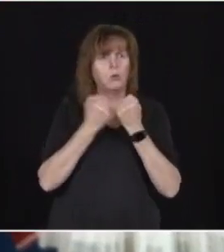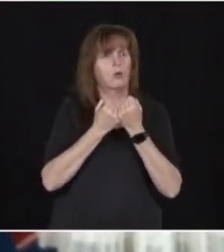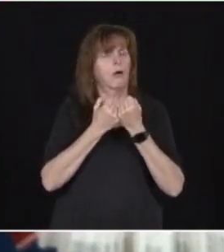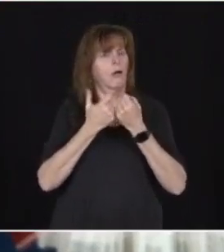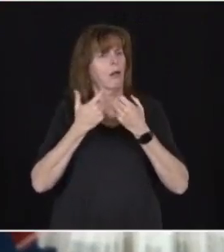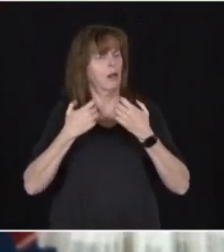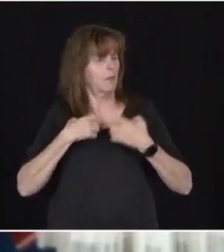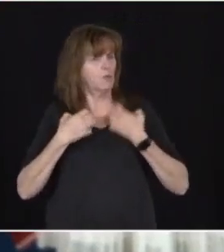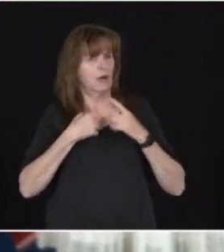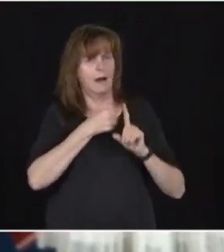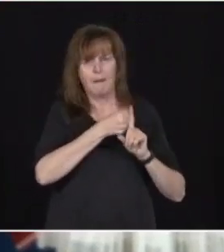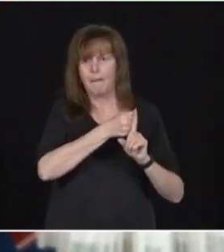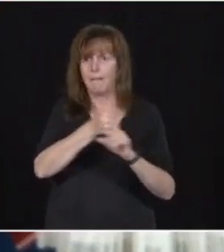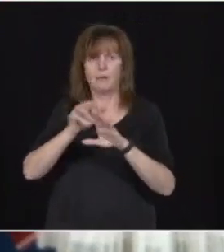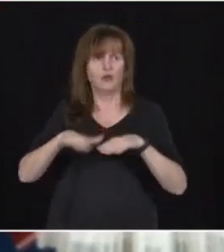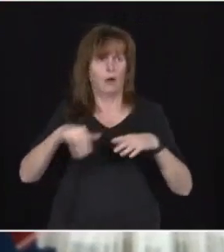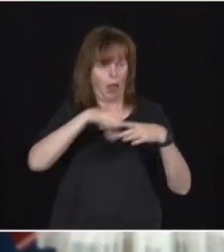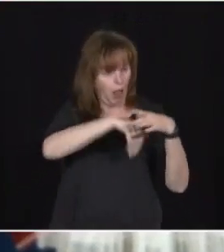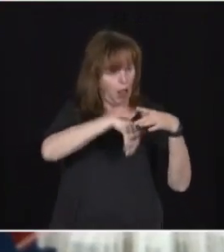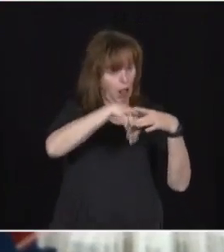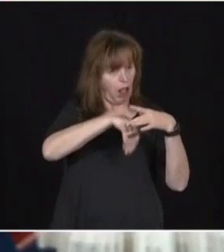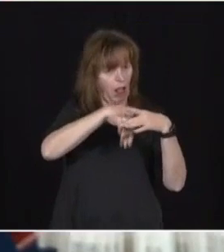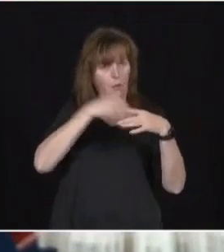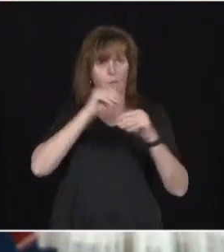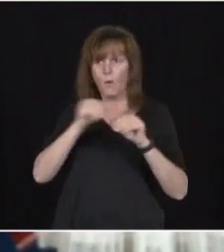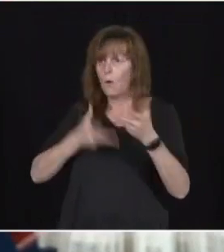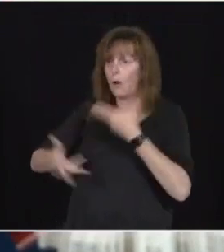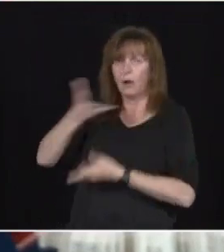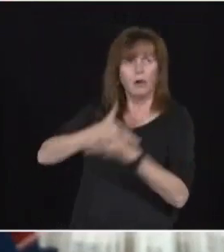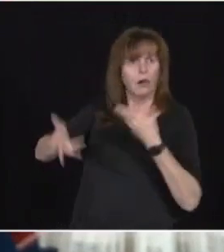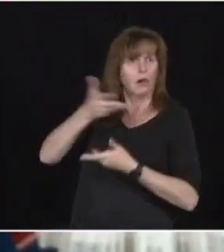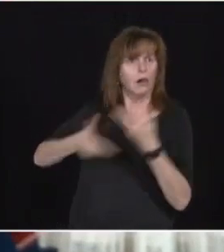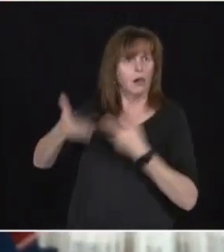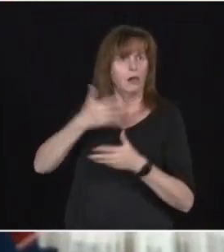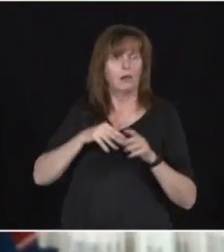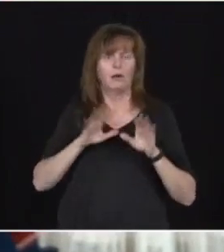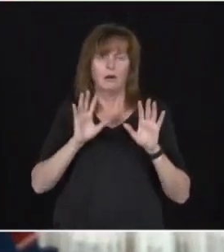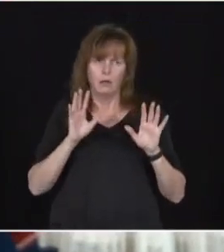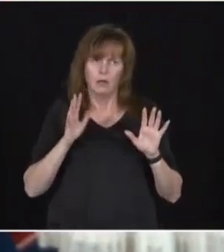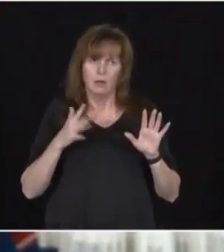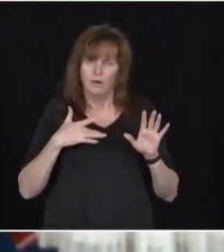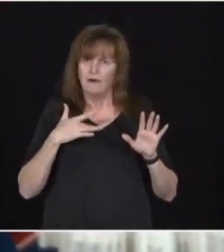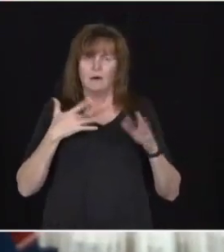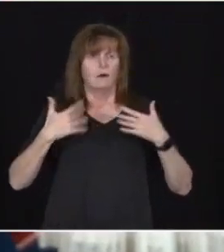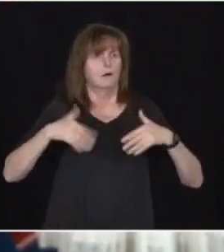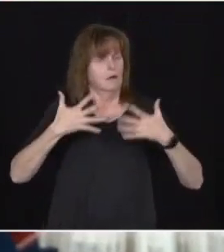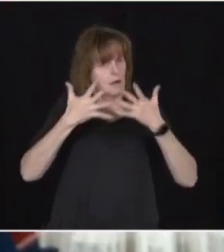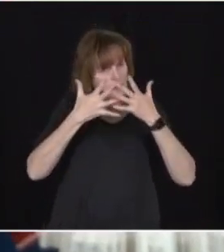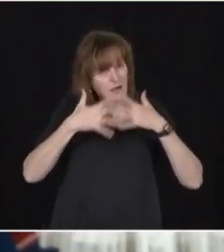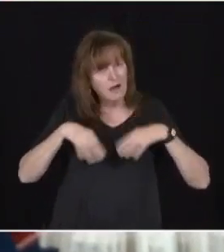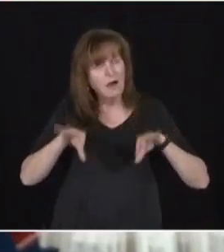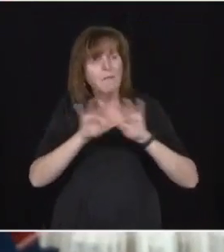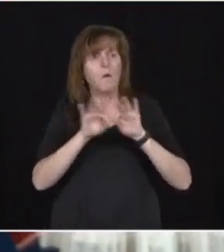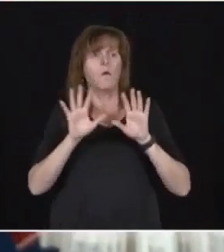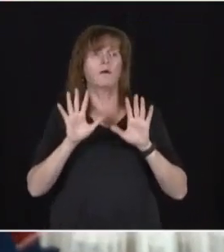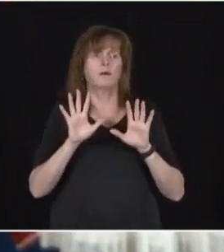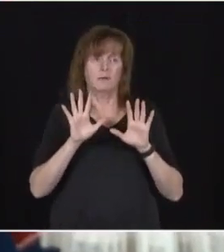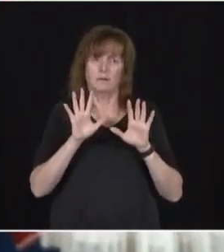keeping kids at home. We know this is tough on your children. Part of this is about having a $12 million support for mental health